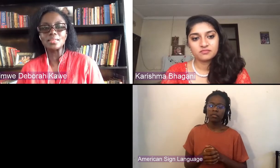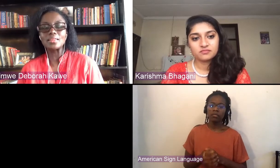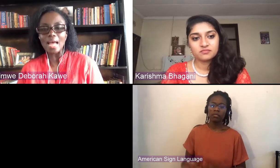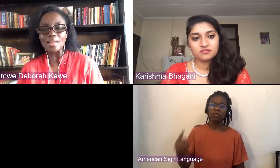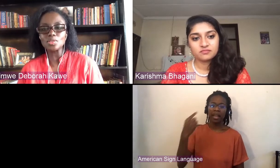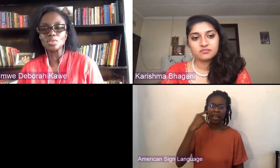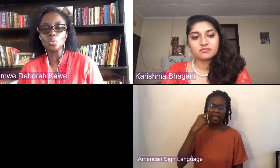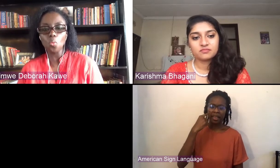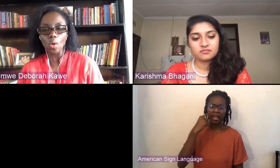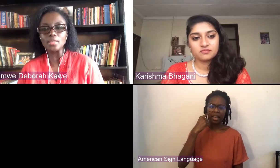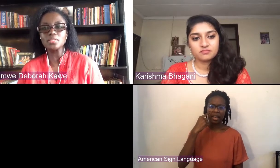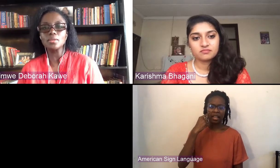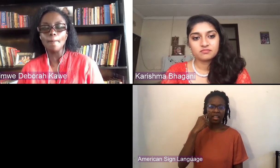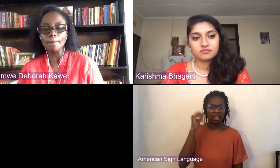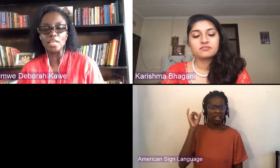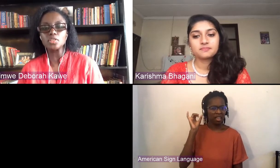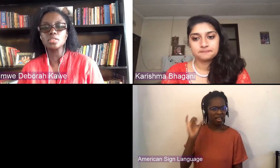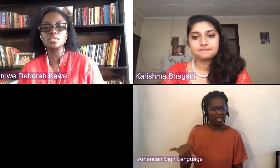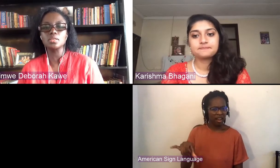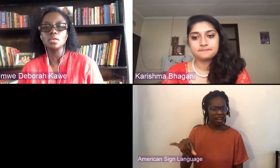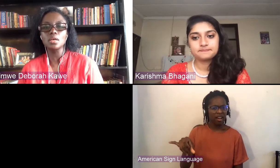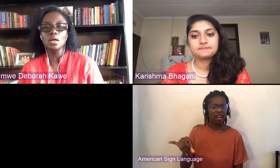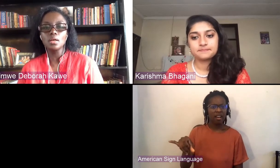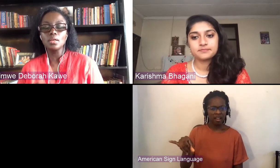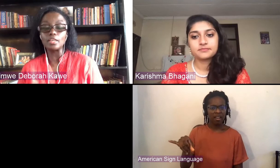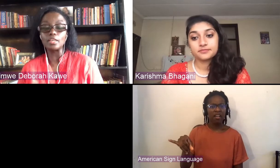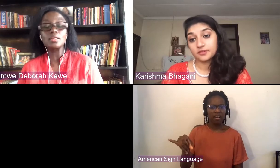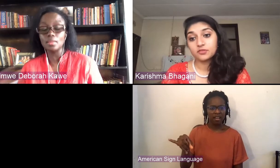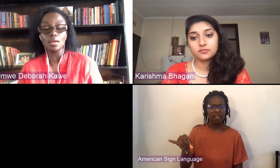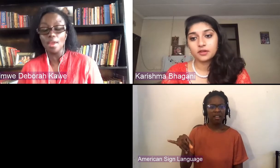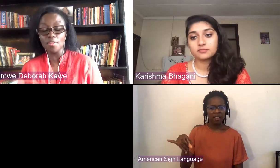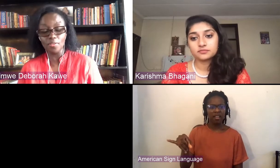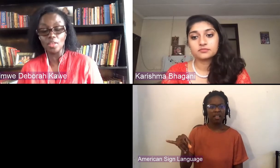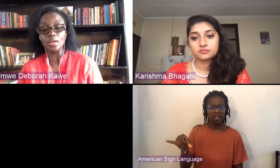that's what make like in the area of the arts